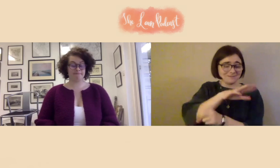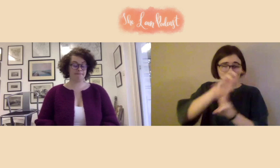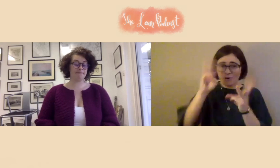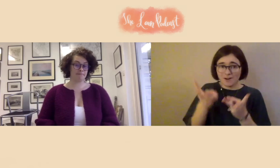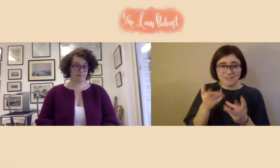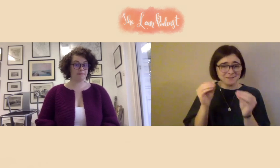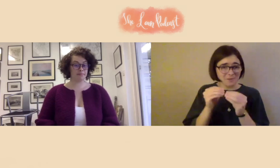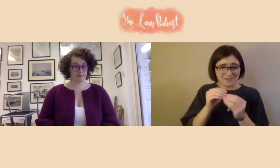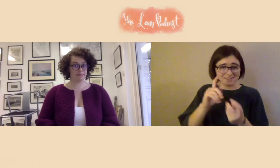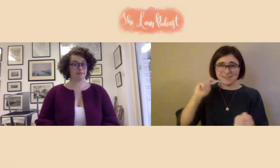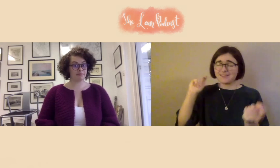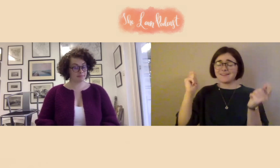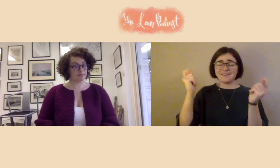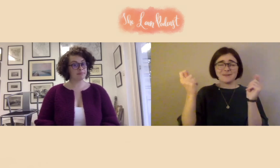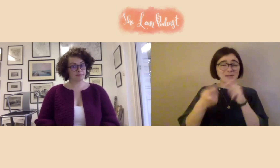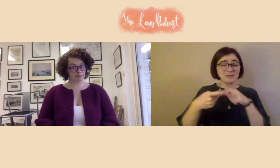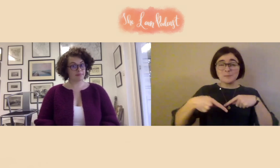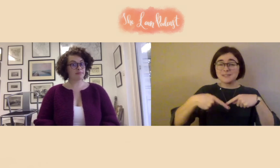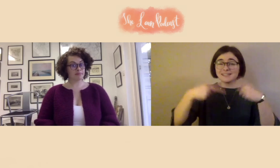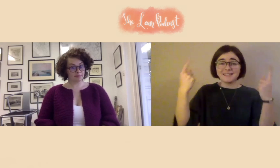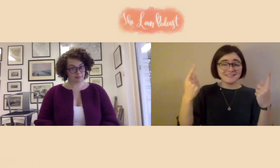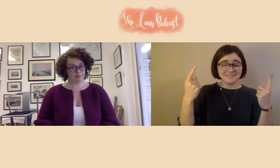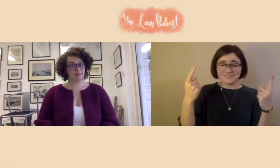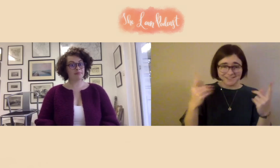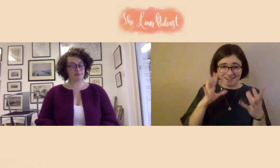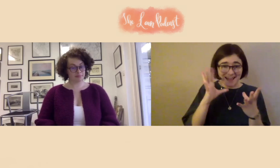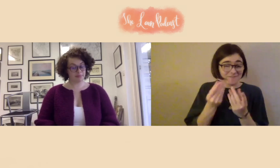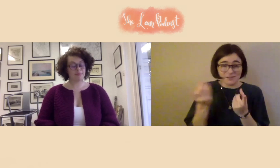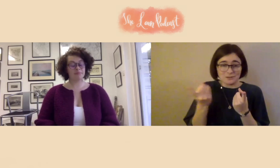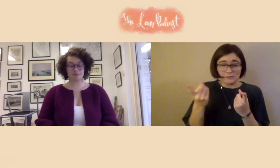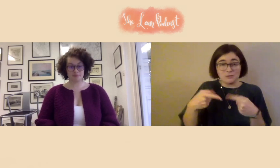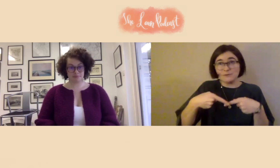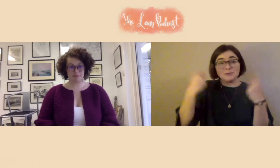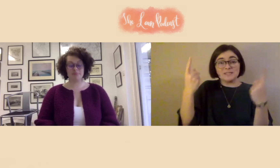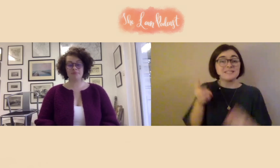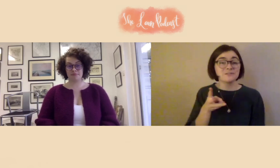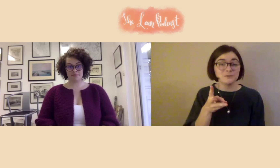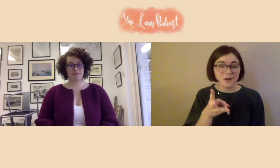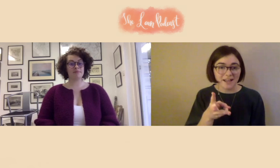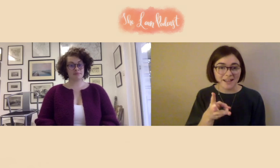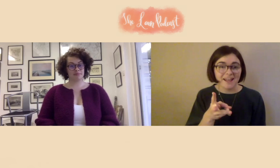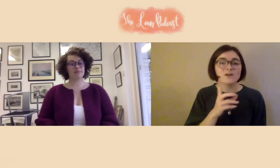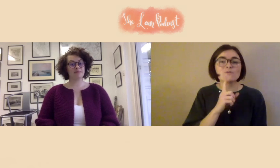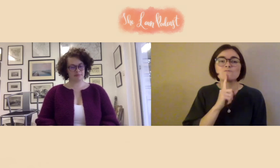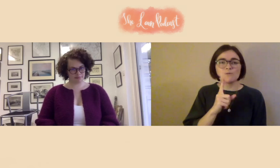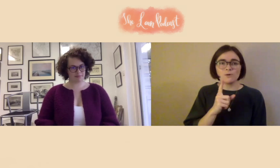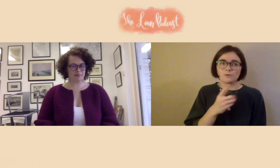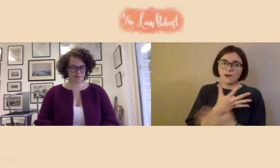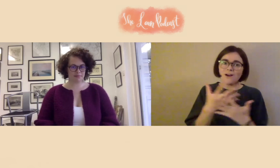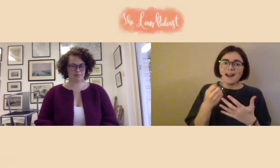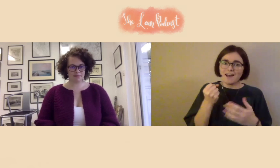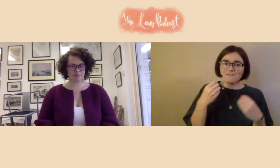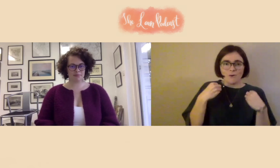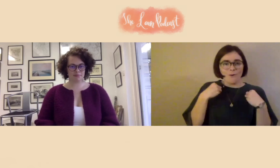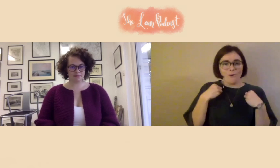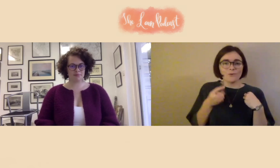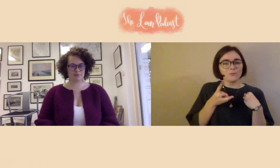And you know, the world has completely changed. We've mentioned that so many times before and we have to adapt to doing things in a totally different way, but at the same time